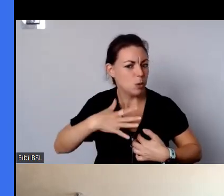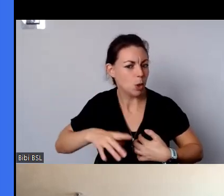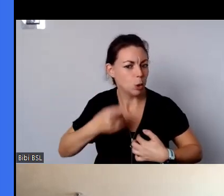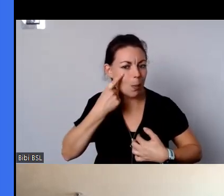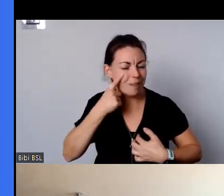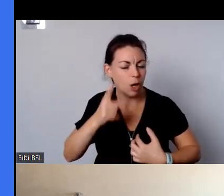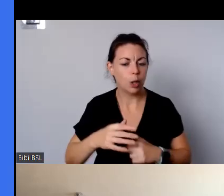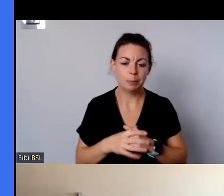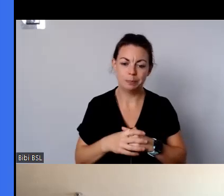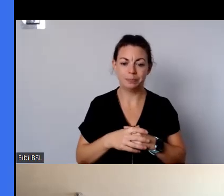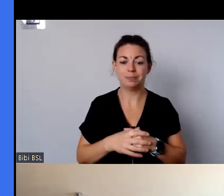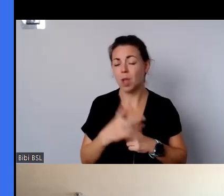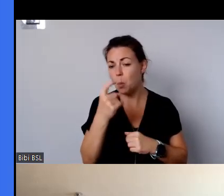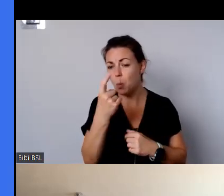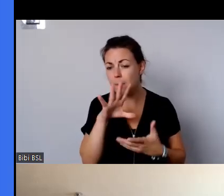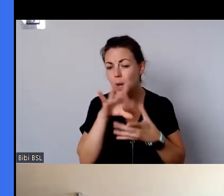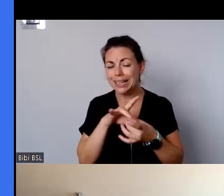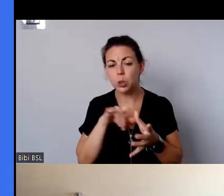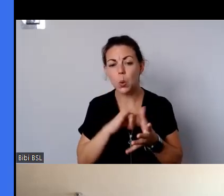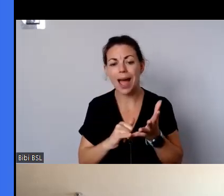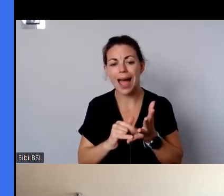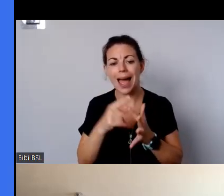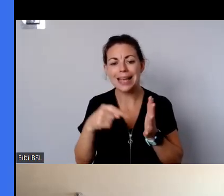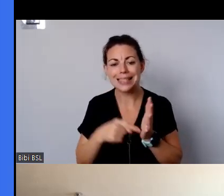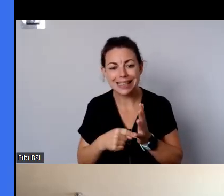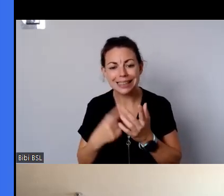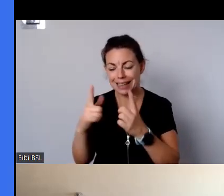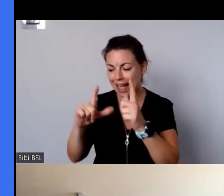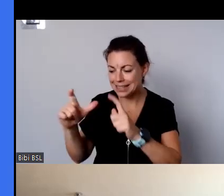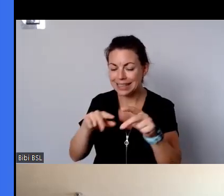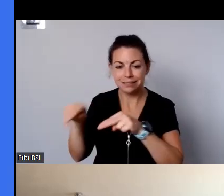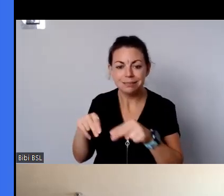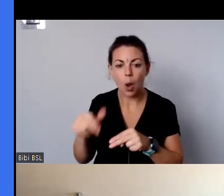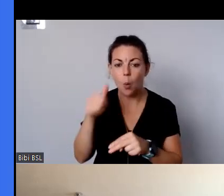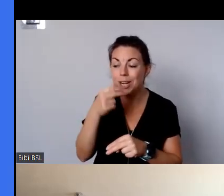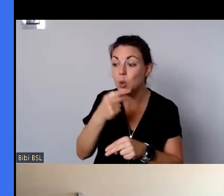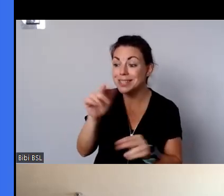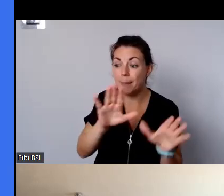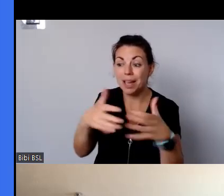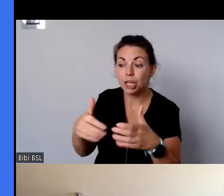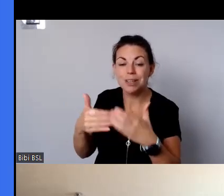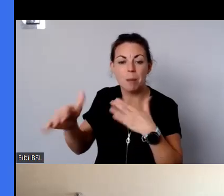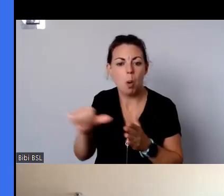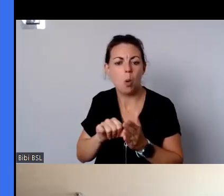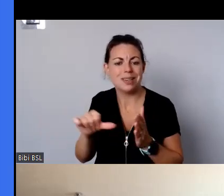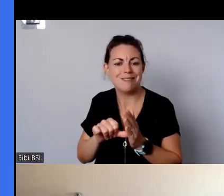One last thing on assets is we know it's trickier in some categories or for some projects.